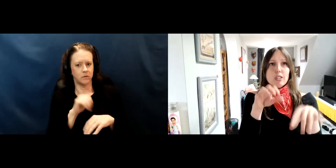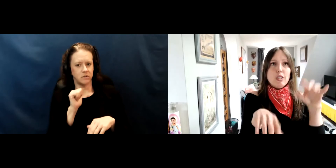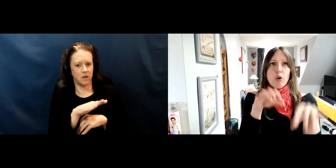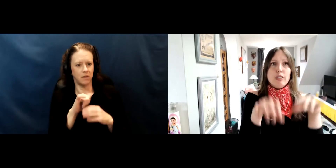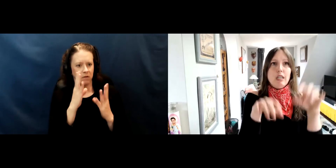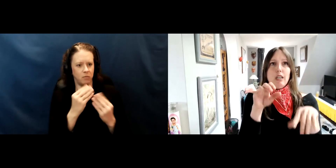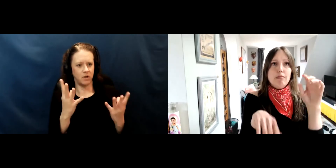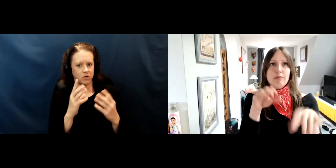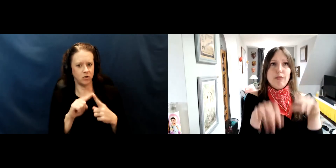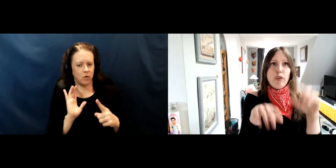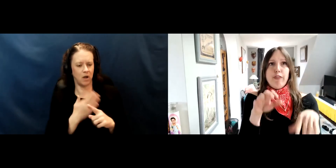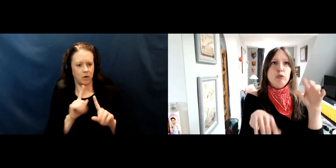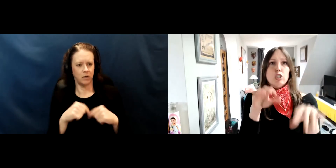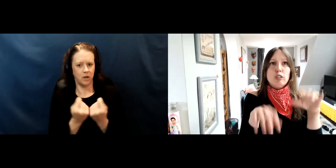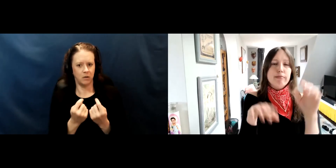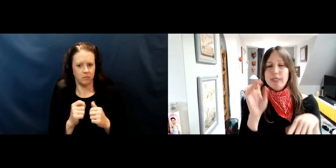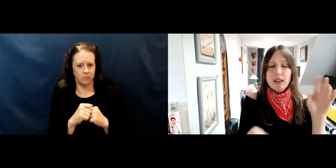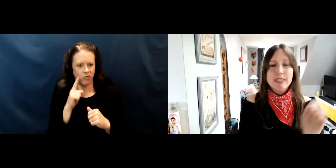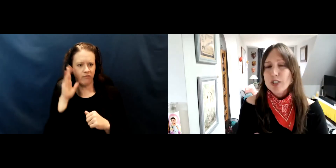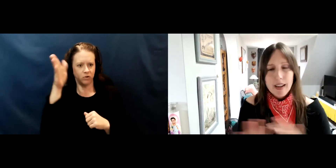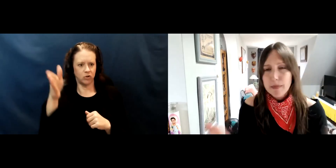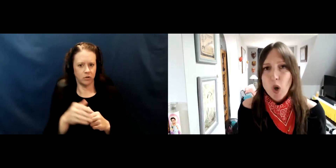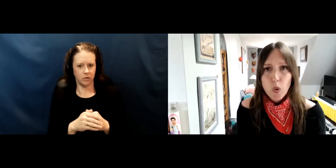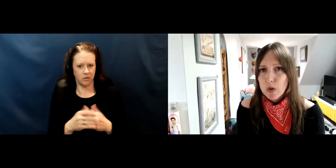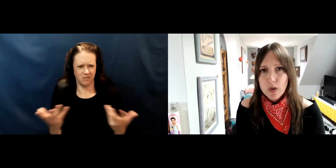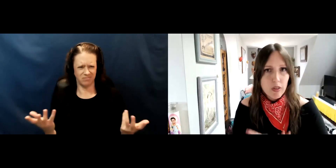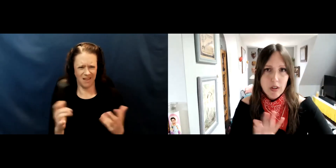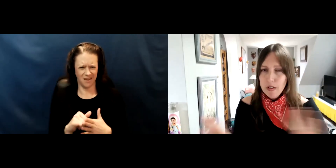were basically like...no, we cannot do that. We will send the